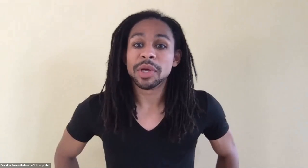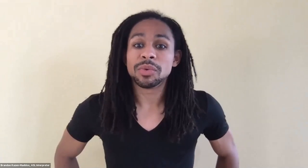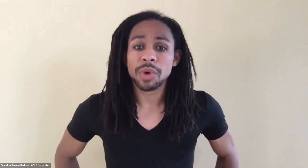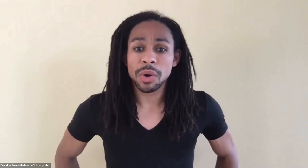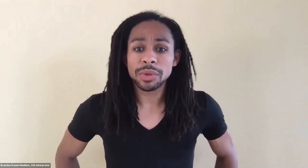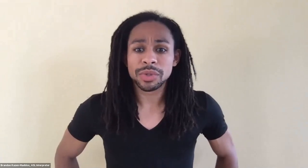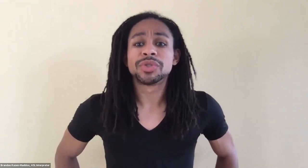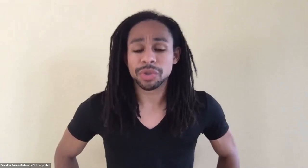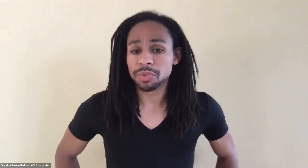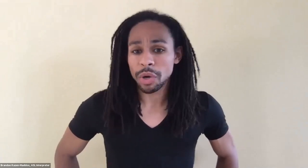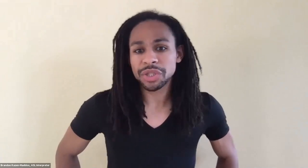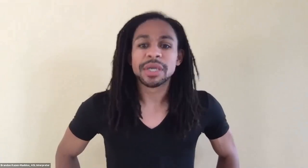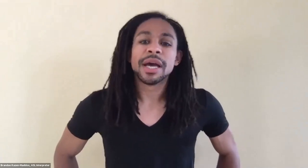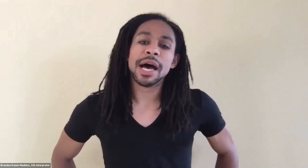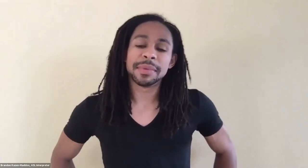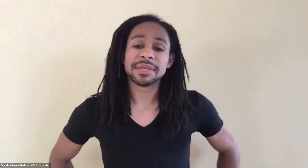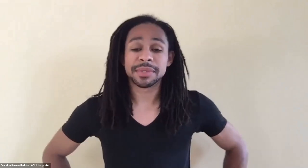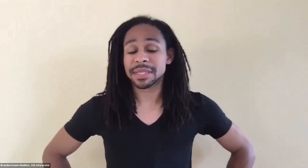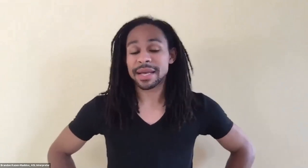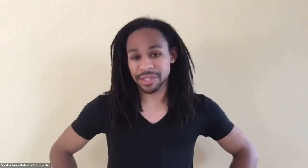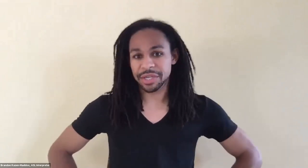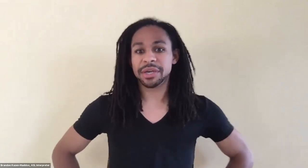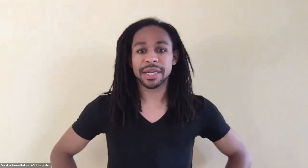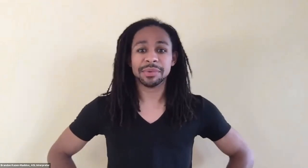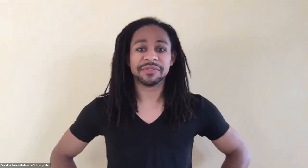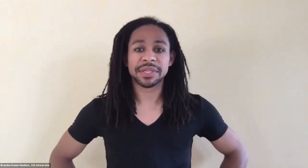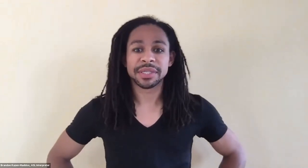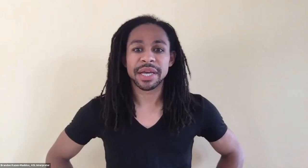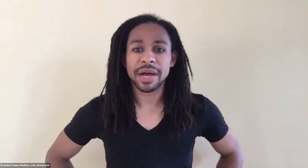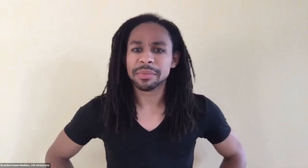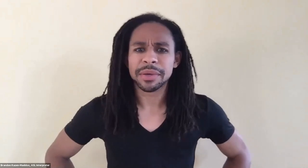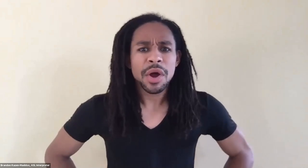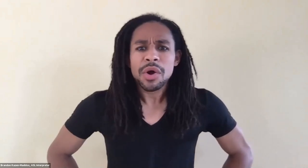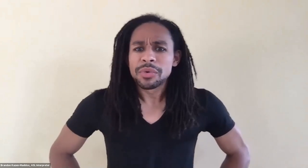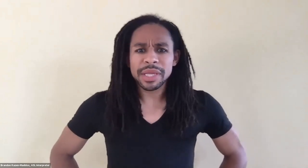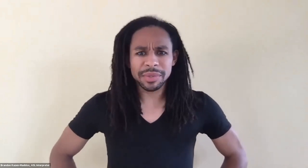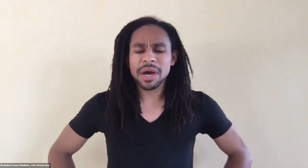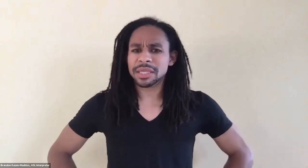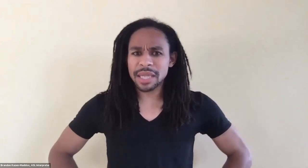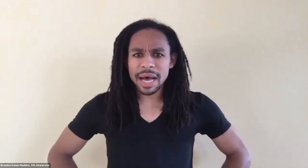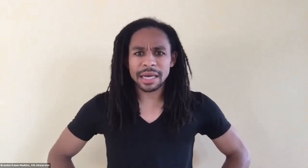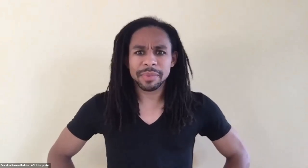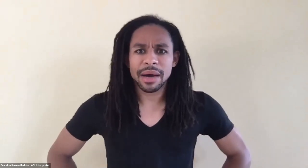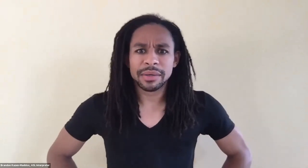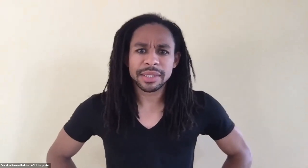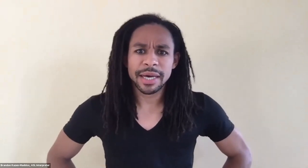Bill Rauch, it was his last year and he was a facilitator, and we really, we talked a lot about POC,